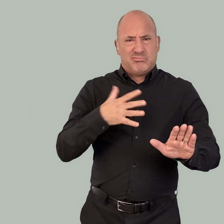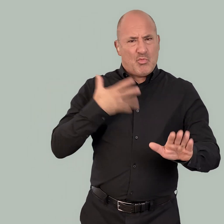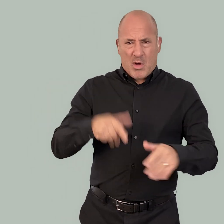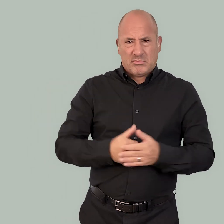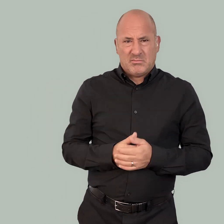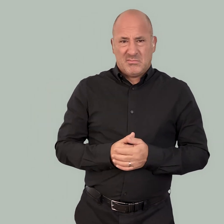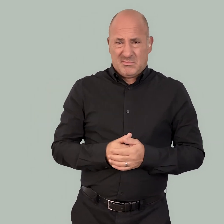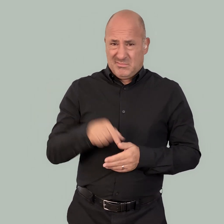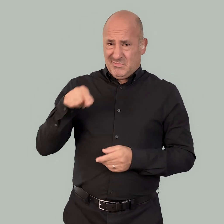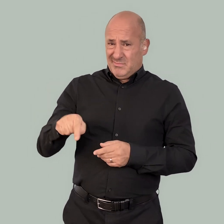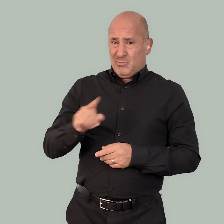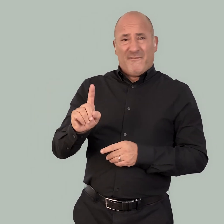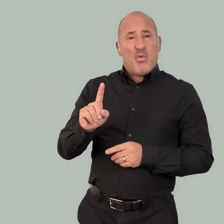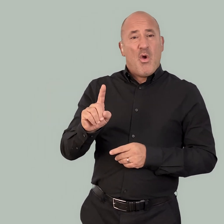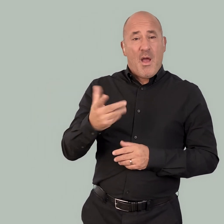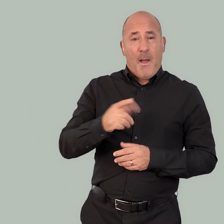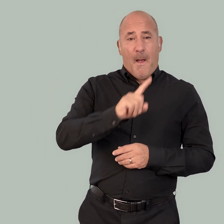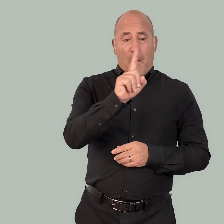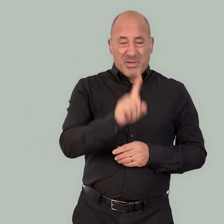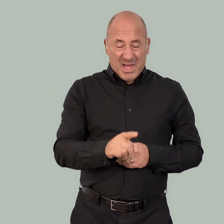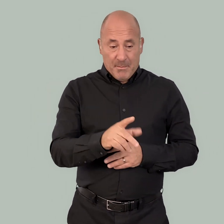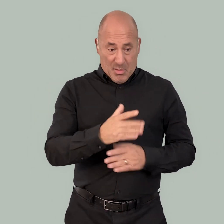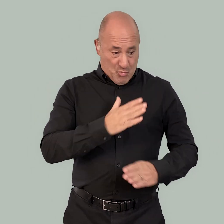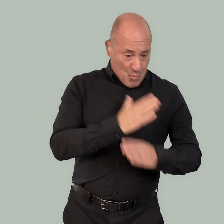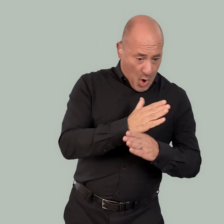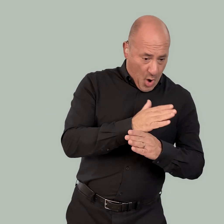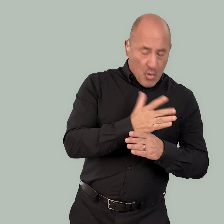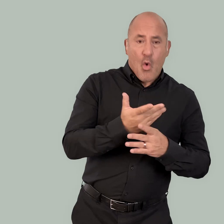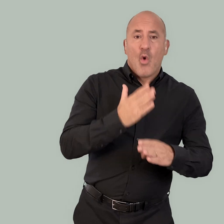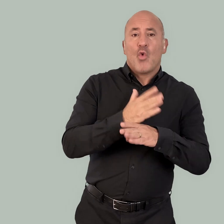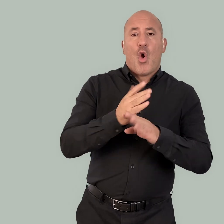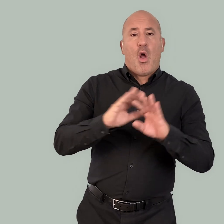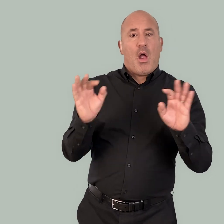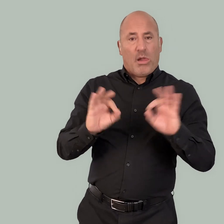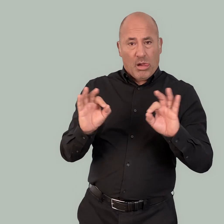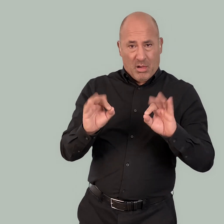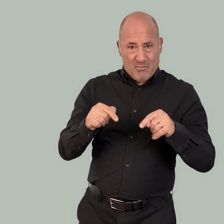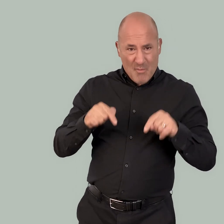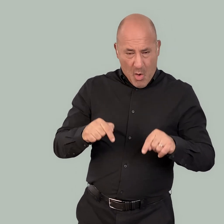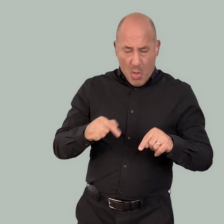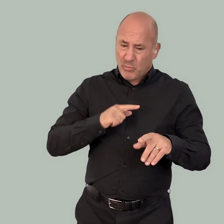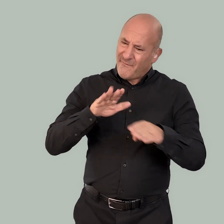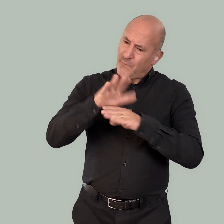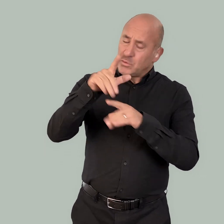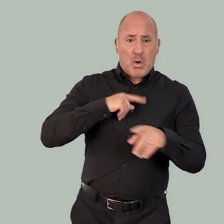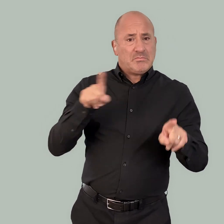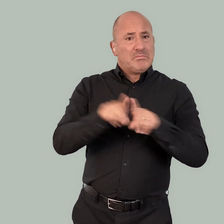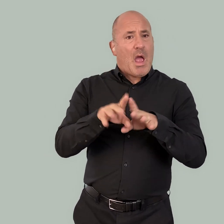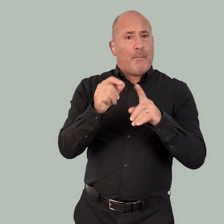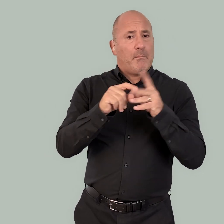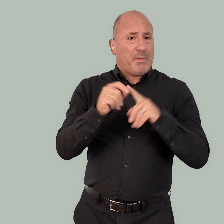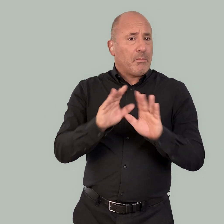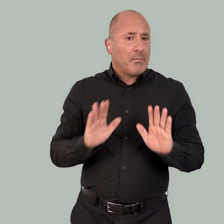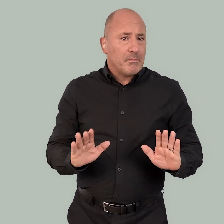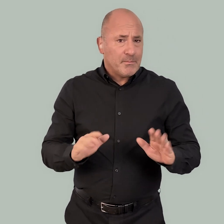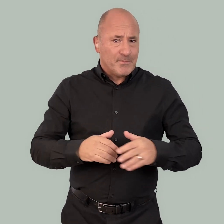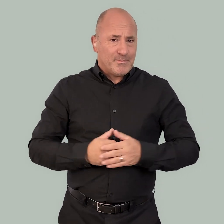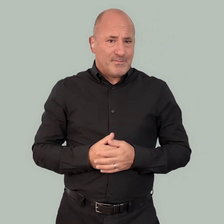for people in and out of work, now and into the future.